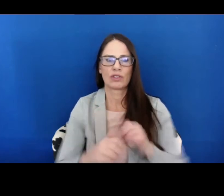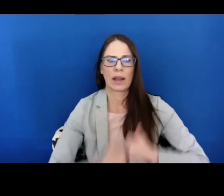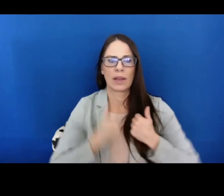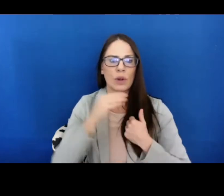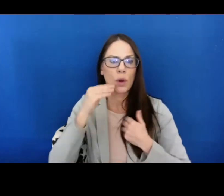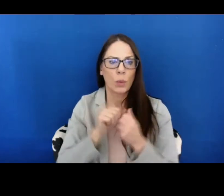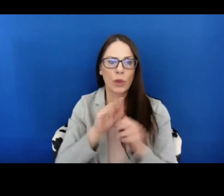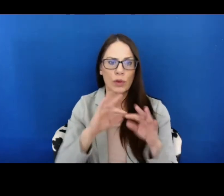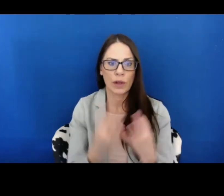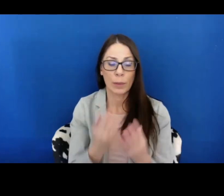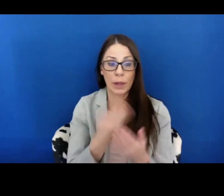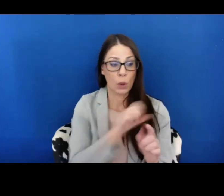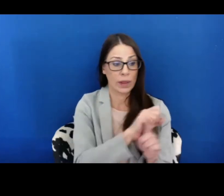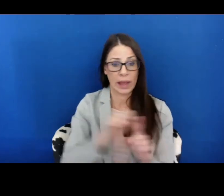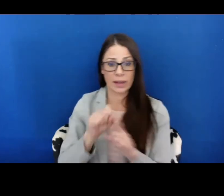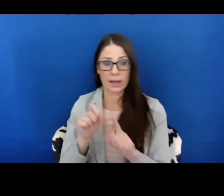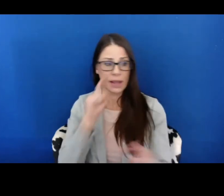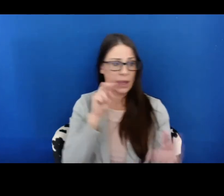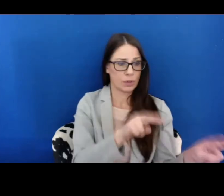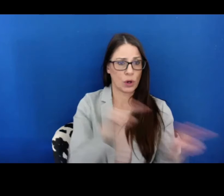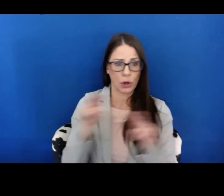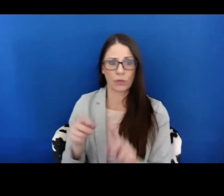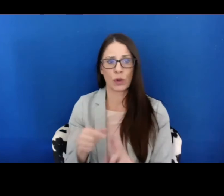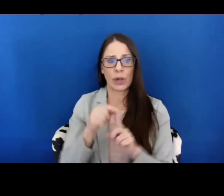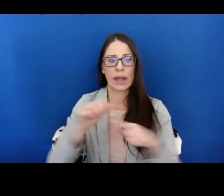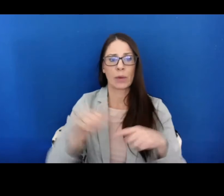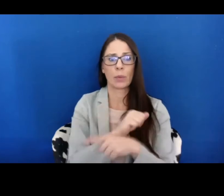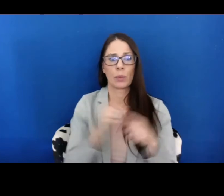observed unique communicative practices that developed within the fiber of particular